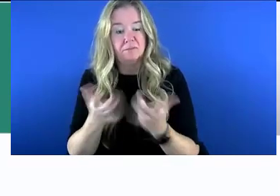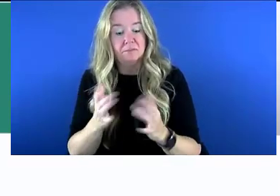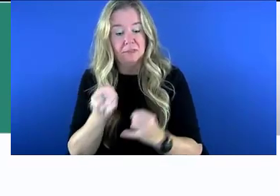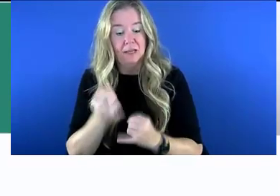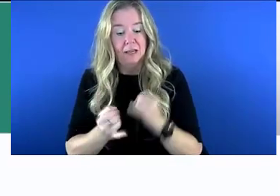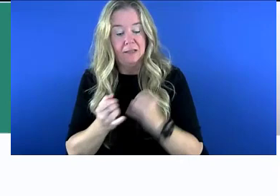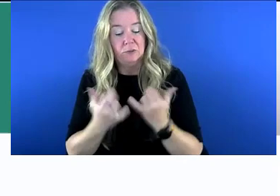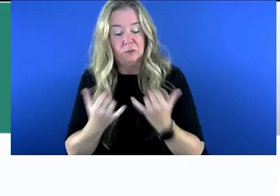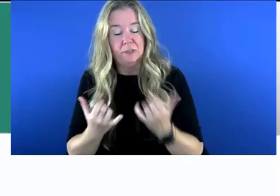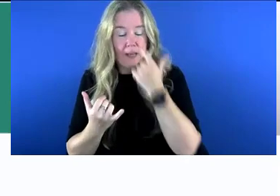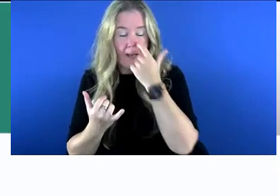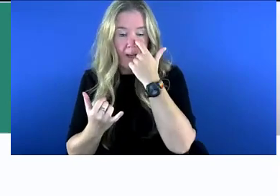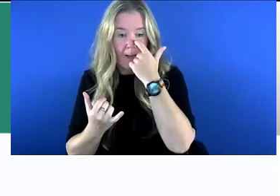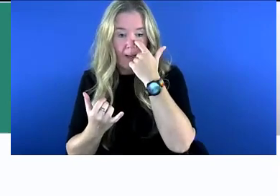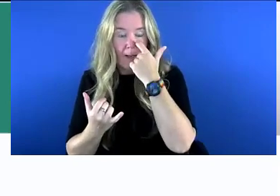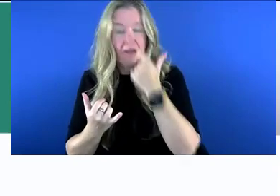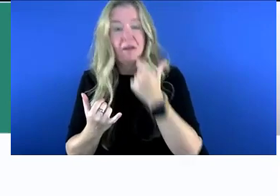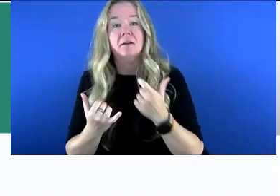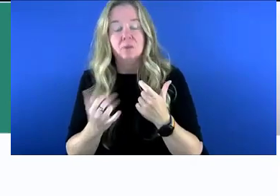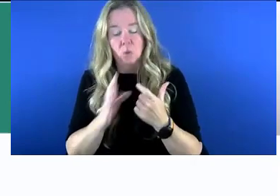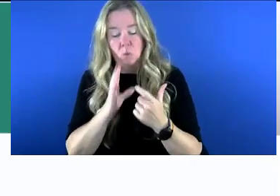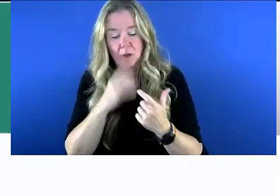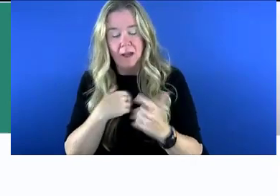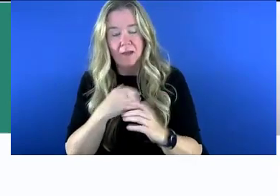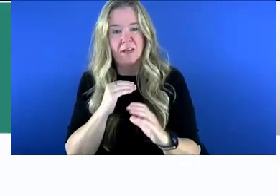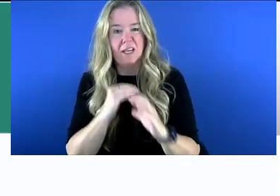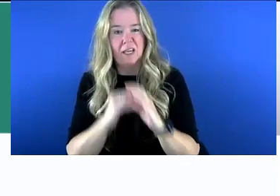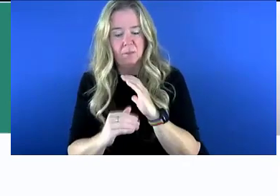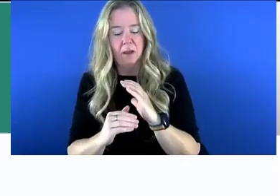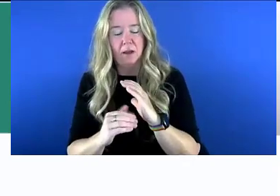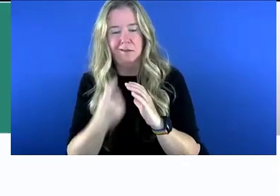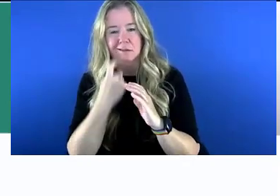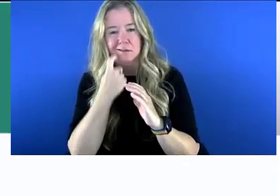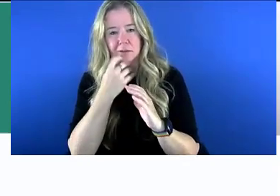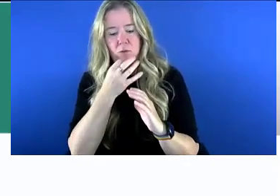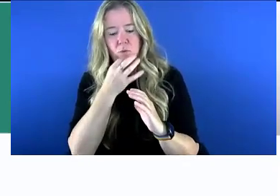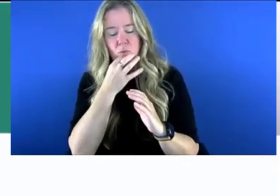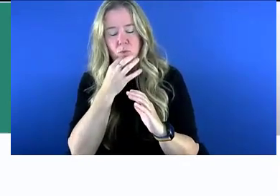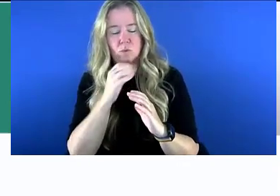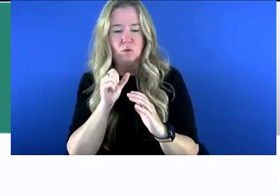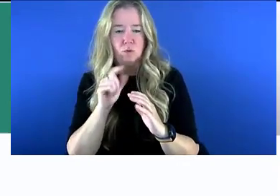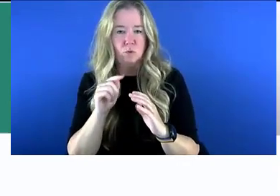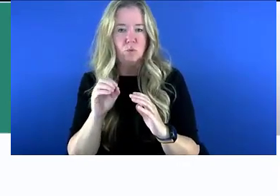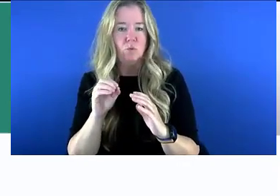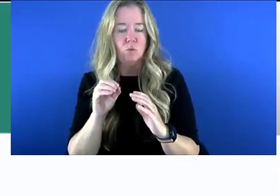which includes , there will be an email that comes out shortly with instructions